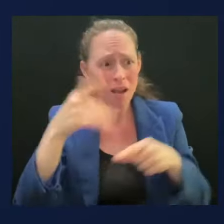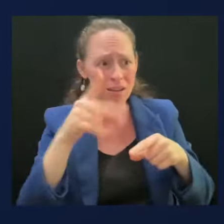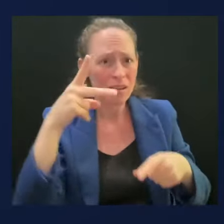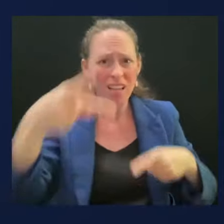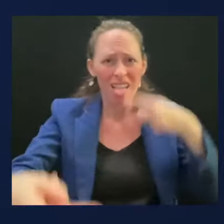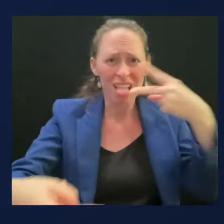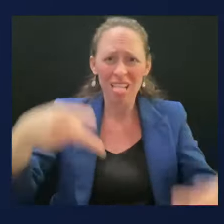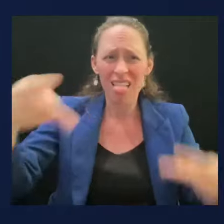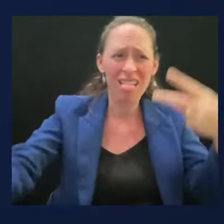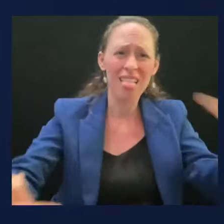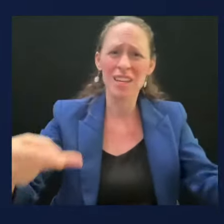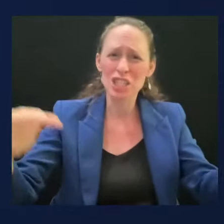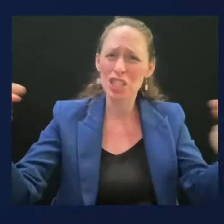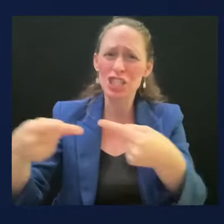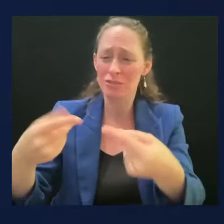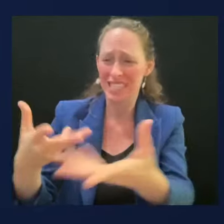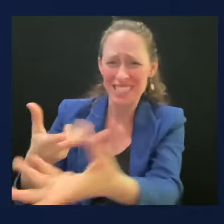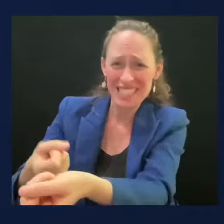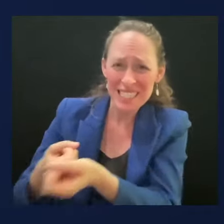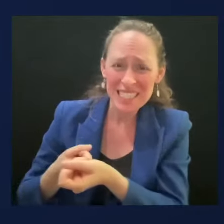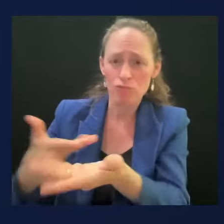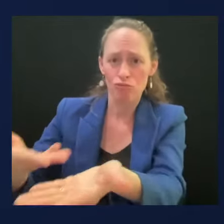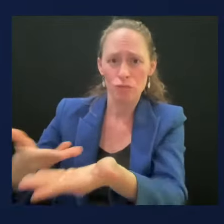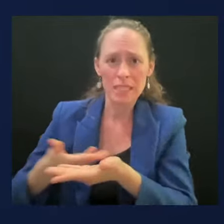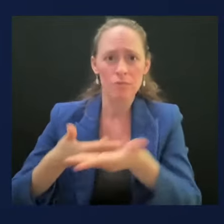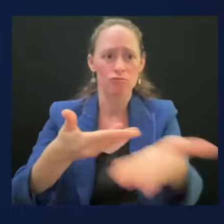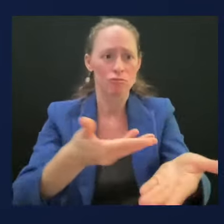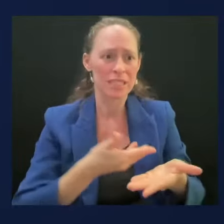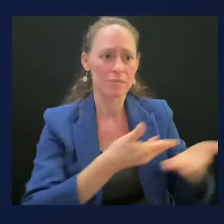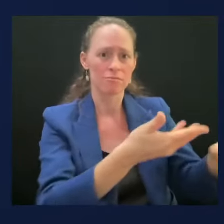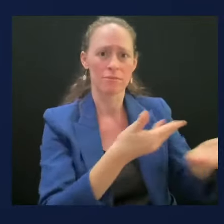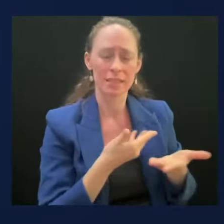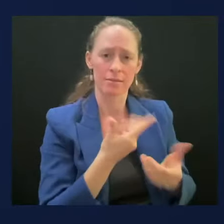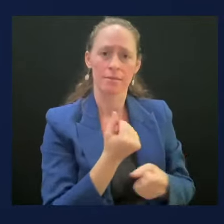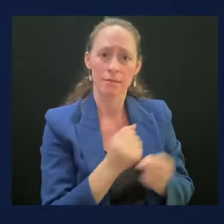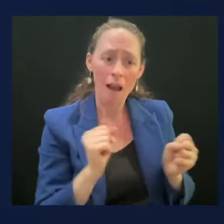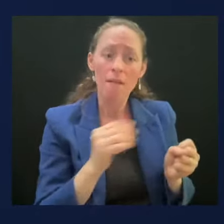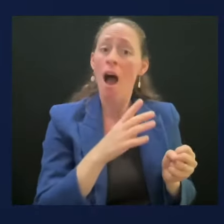At one point, he saw a U.S. paratrooper and shot in the line -- and in the line of enemy fire.